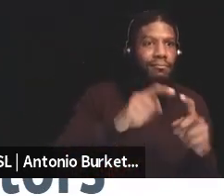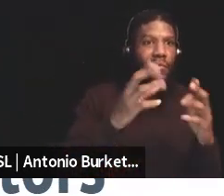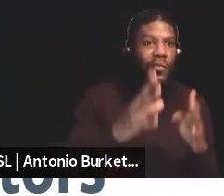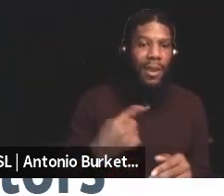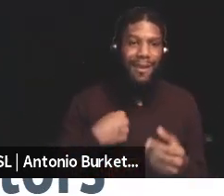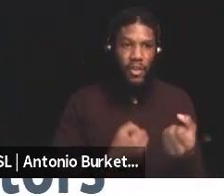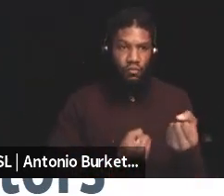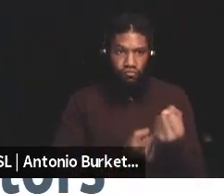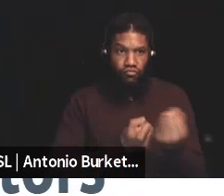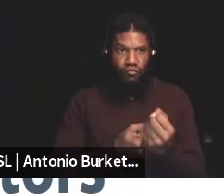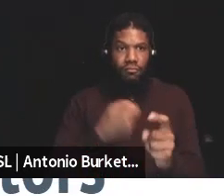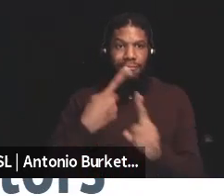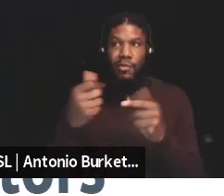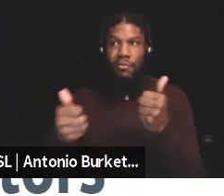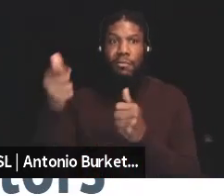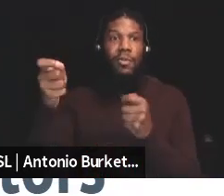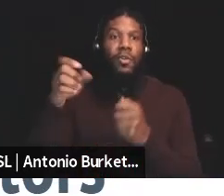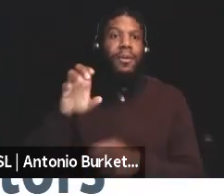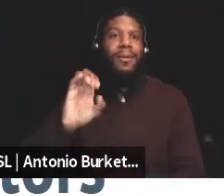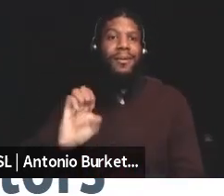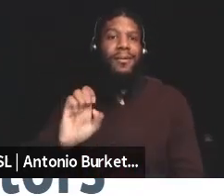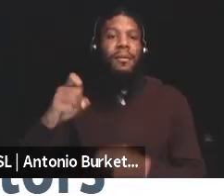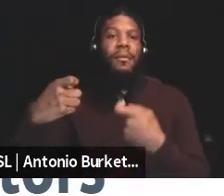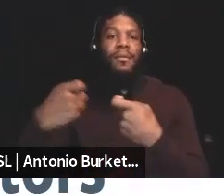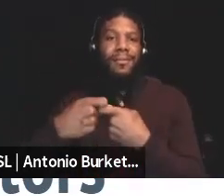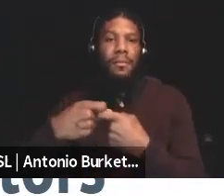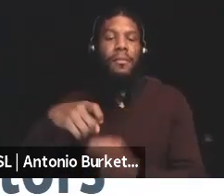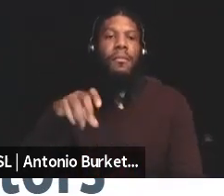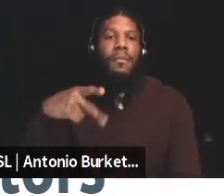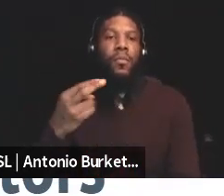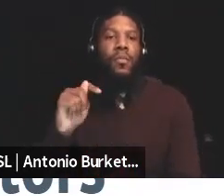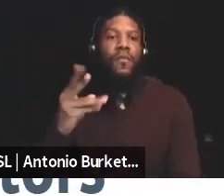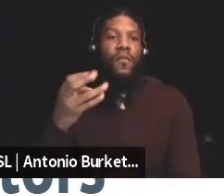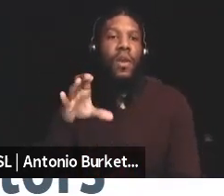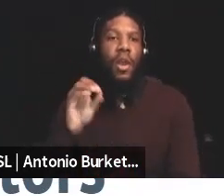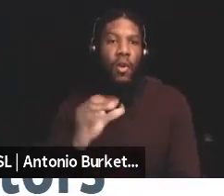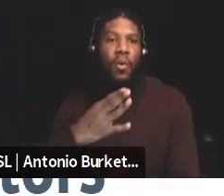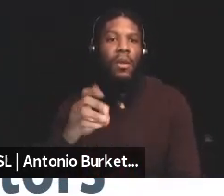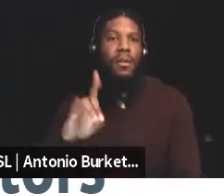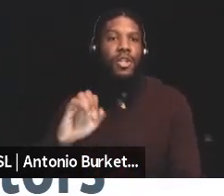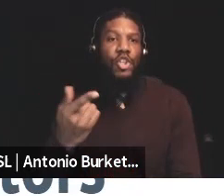and the Director of ePortfolio and Digital Initiatives. Between the two of us, we're able to